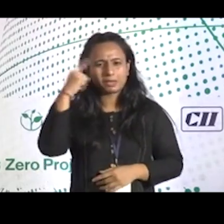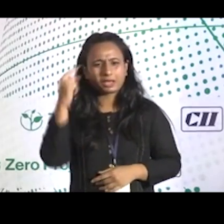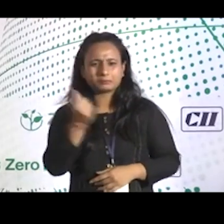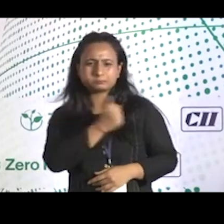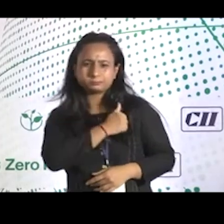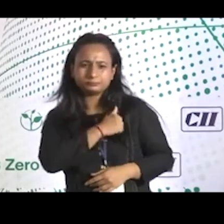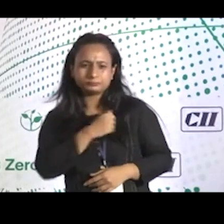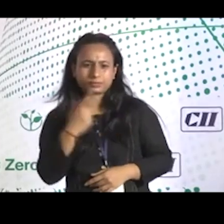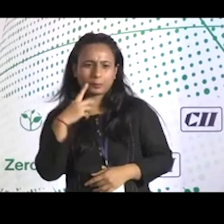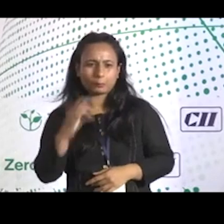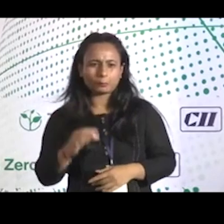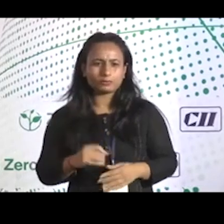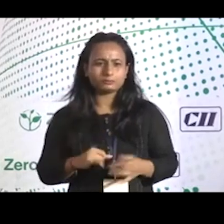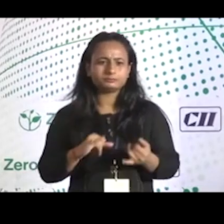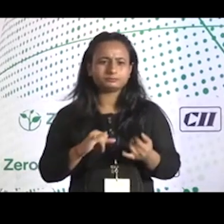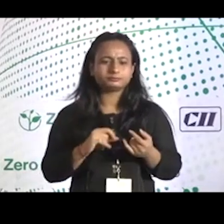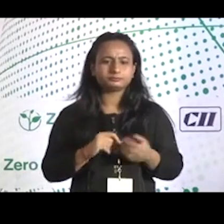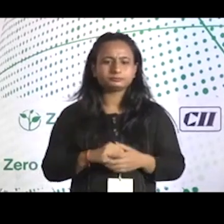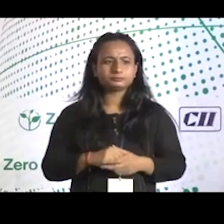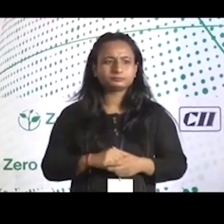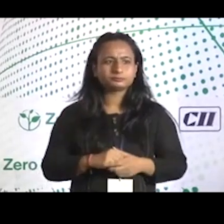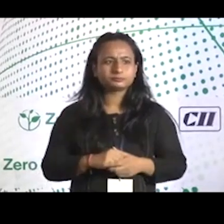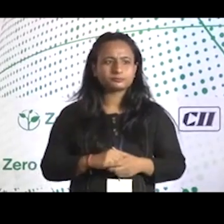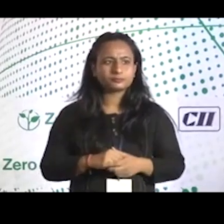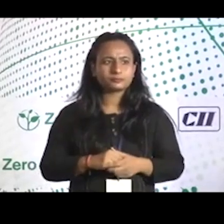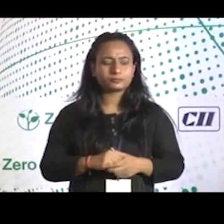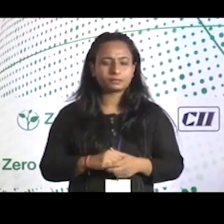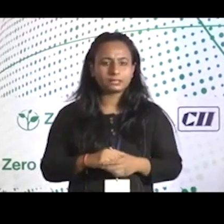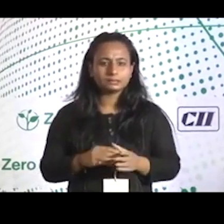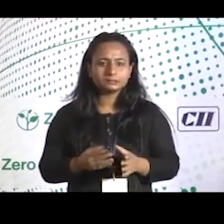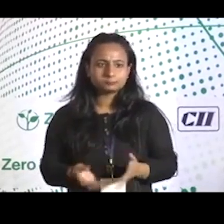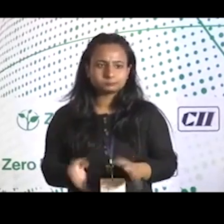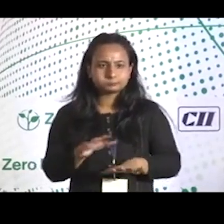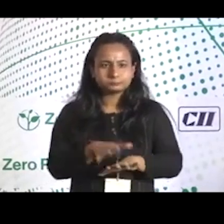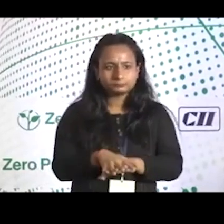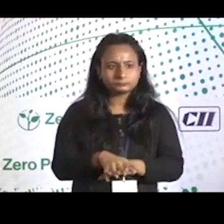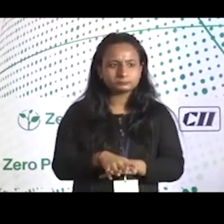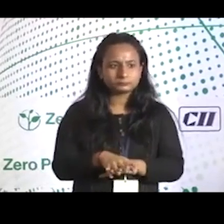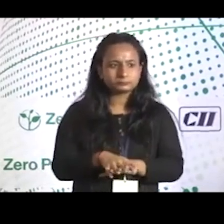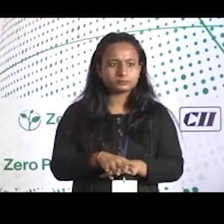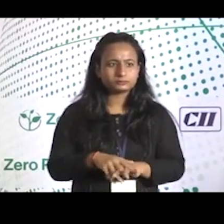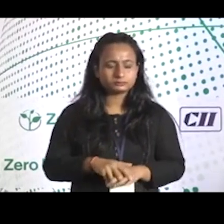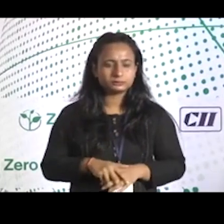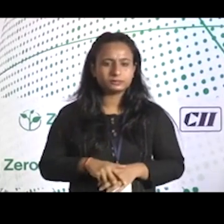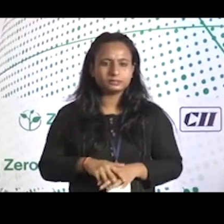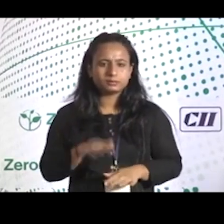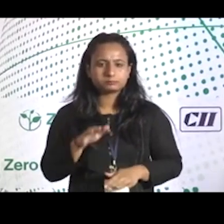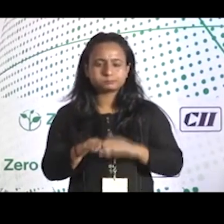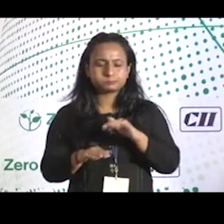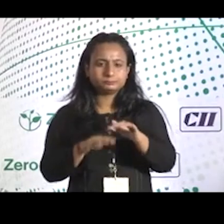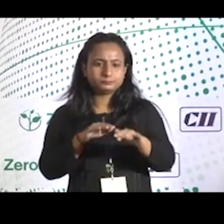is that when we say inclusiveness, we ensure we take steps that,